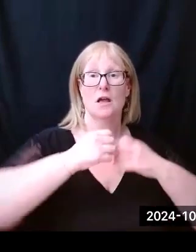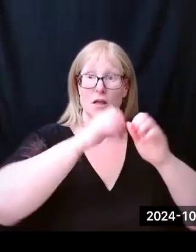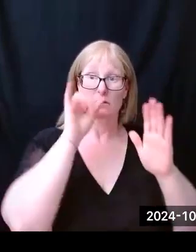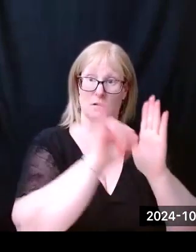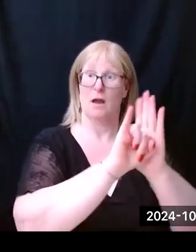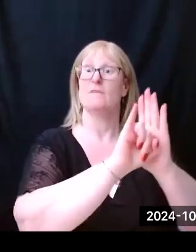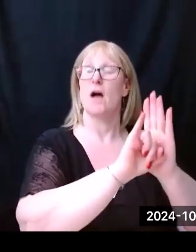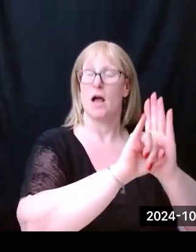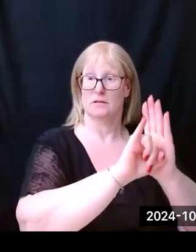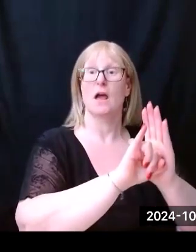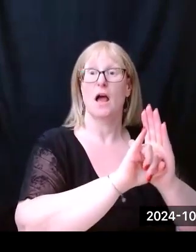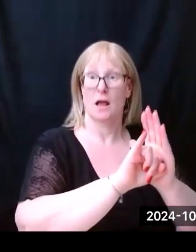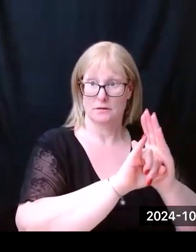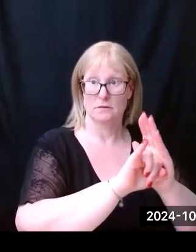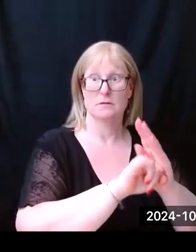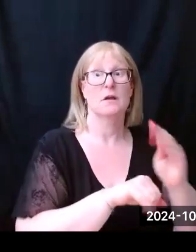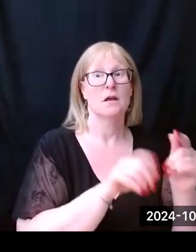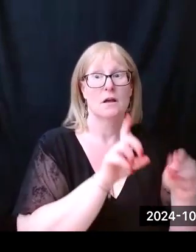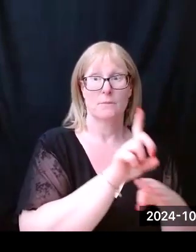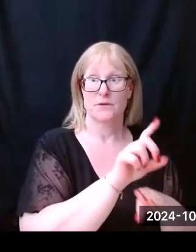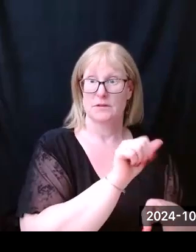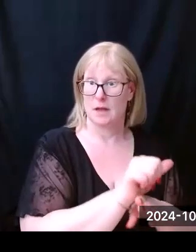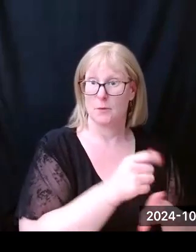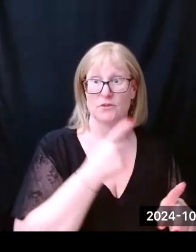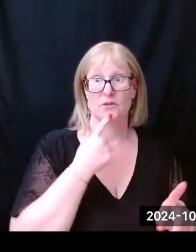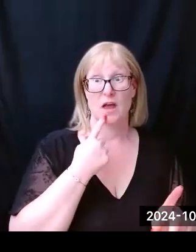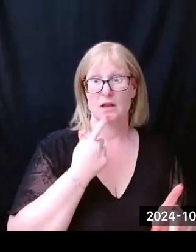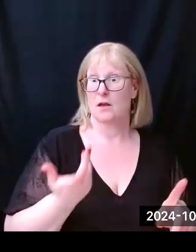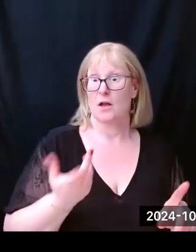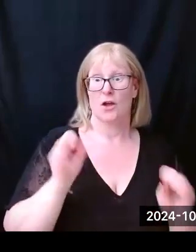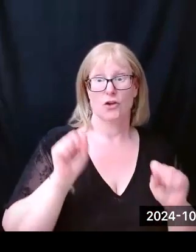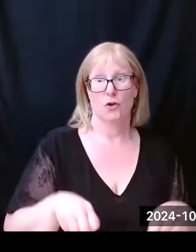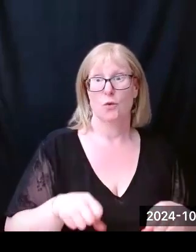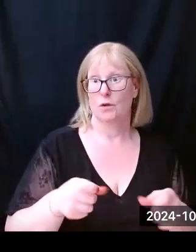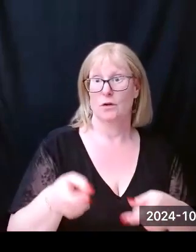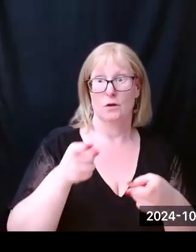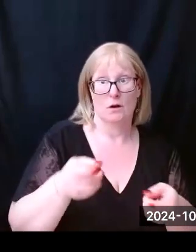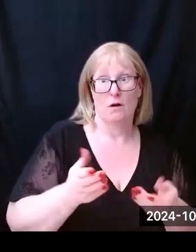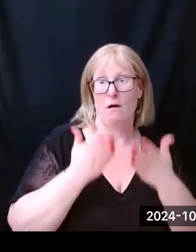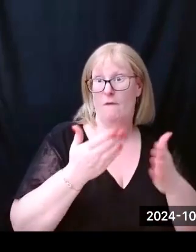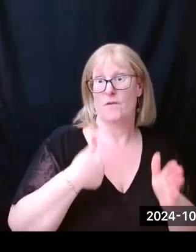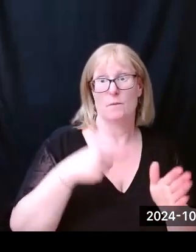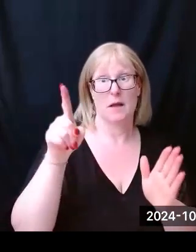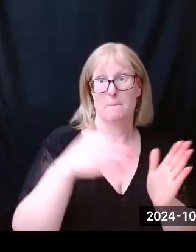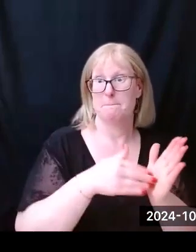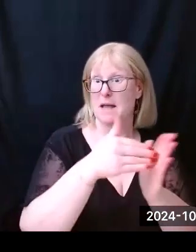She would say, you could offer me a million dollars to climb Mount Everest, but it's just not going to happen. So like, it's not going to happen.